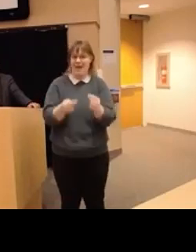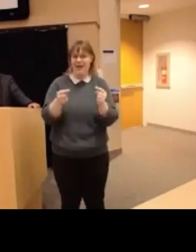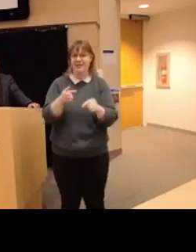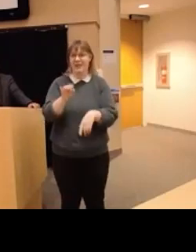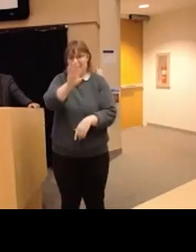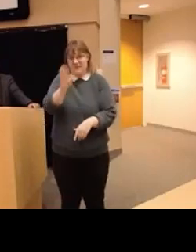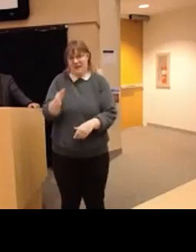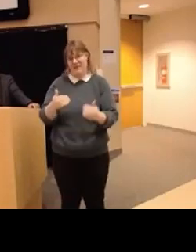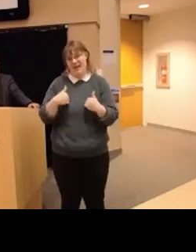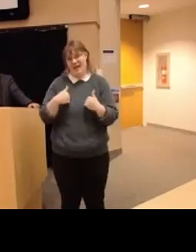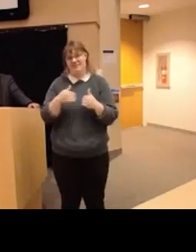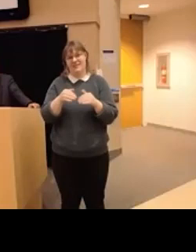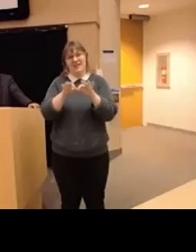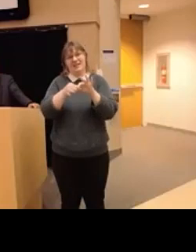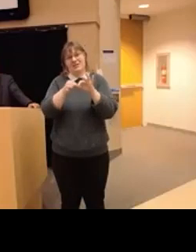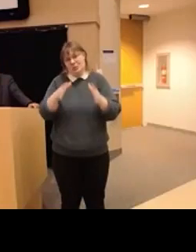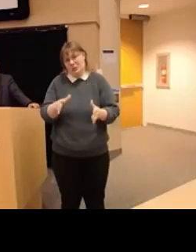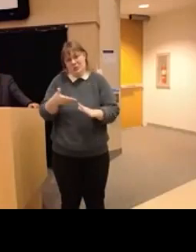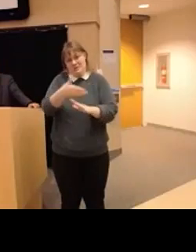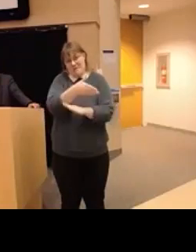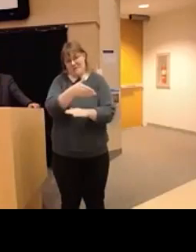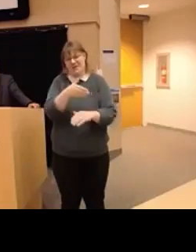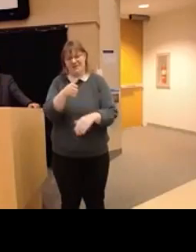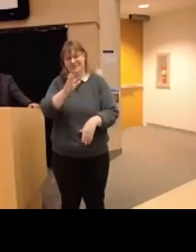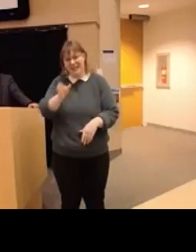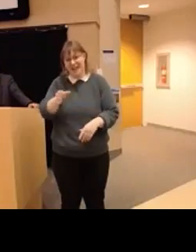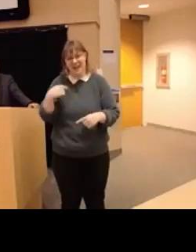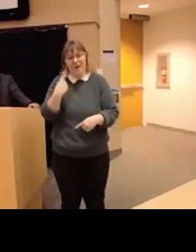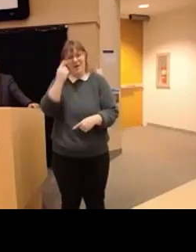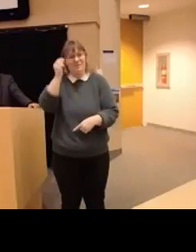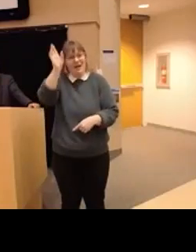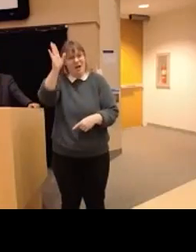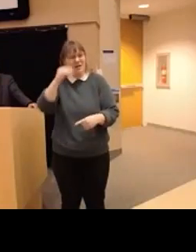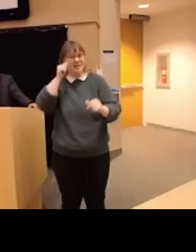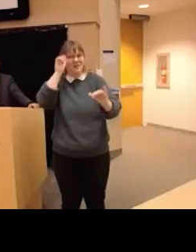never had a sign language interpreter before at uh one of my talks and it's an incredible honor